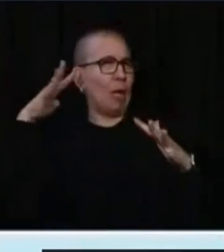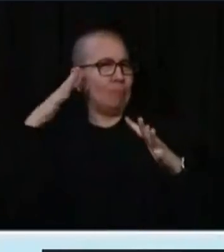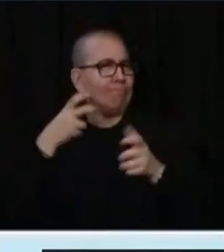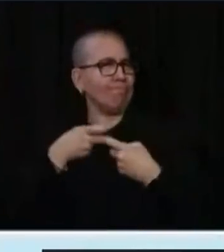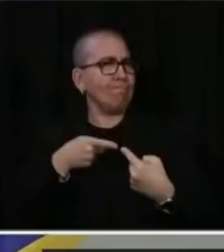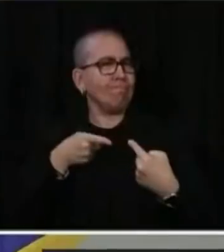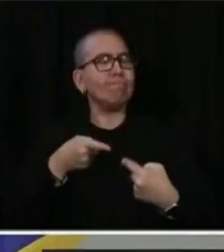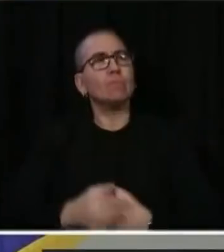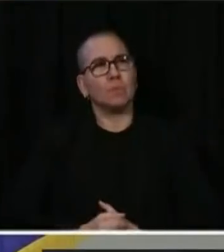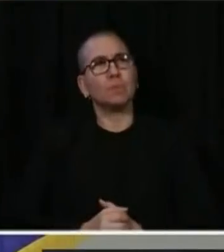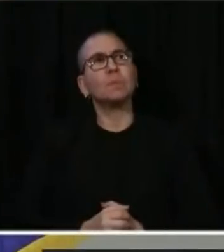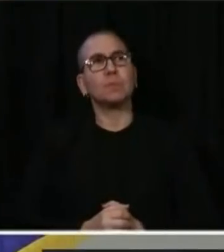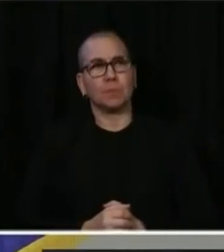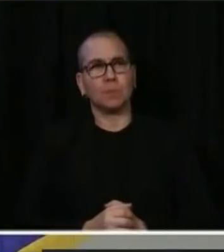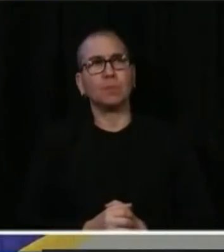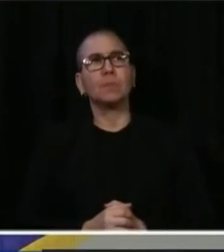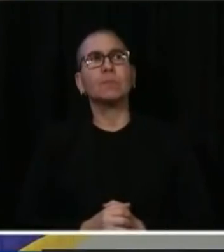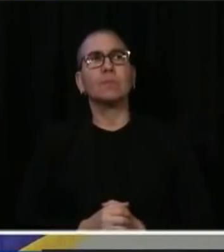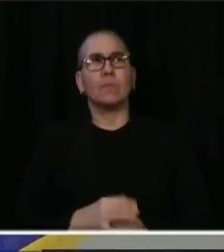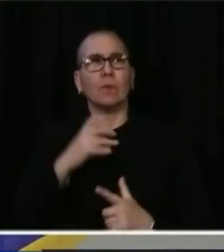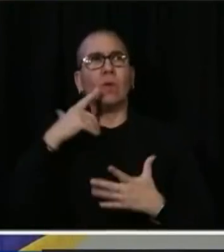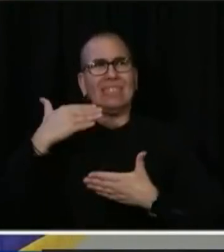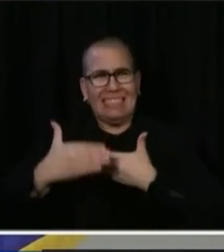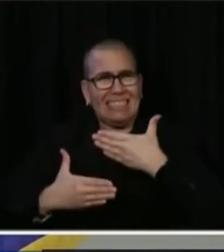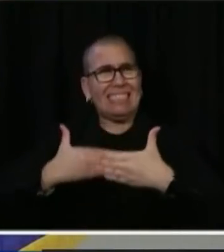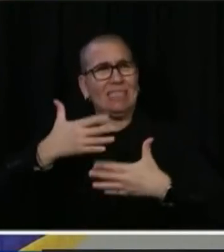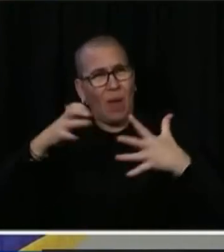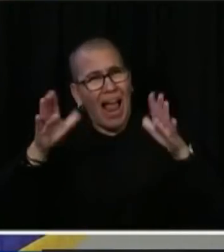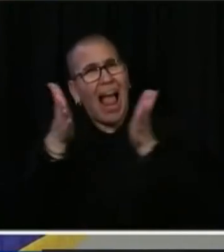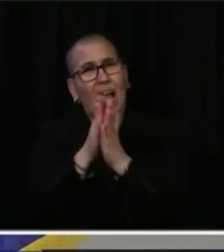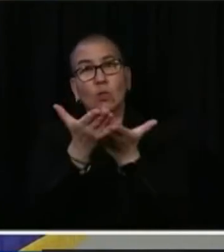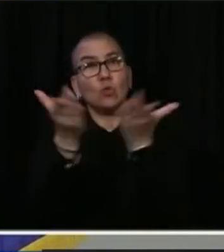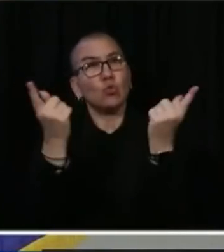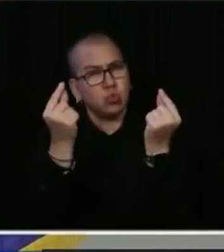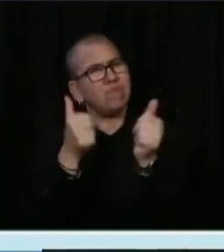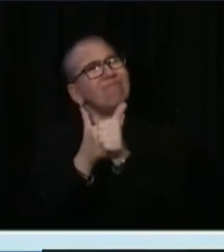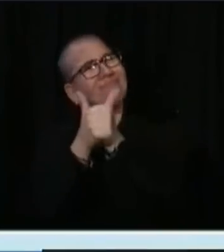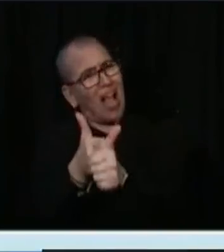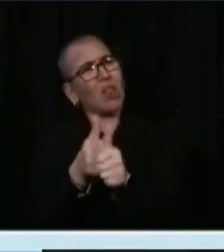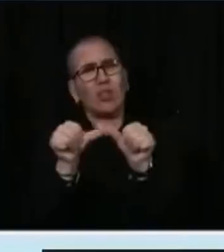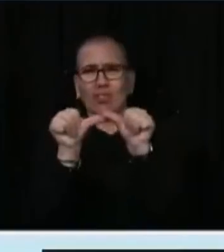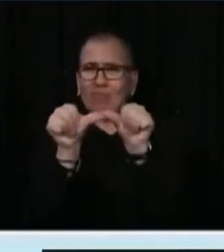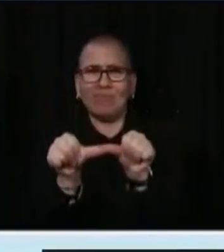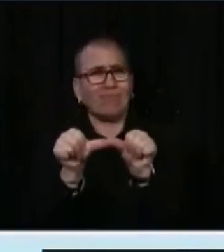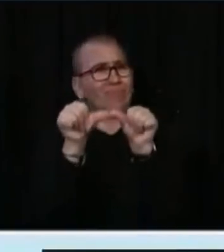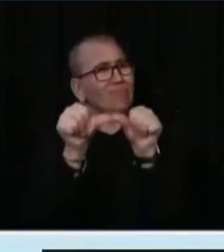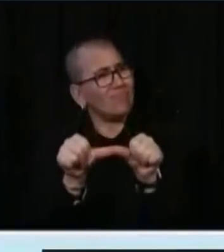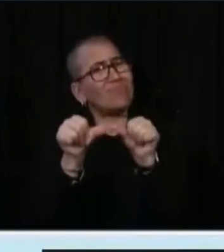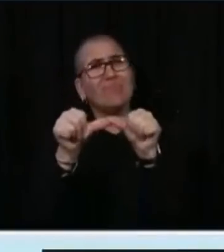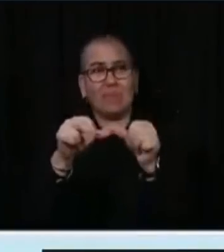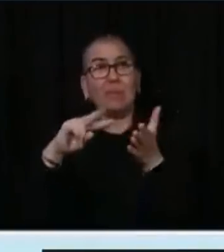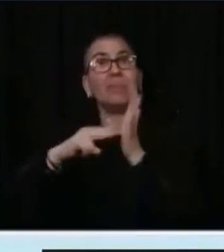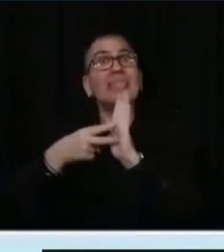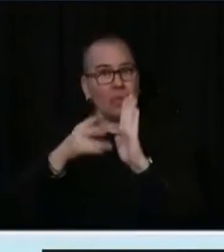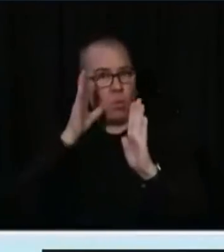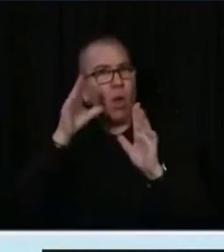WE HAVE 22 DAYS AND WE HAVE A VACCINATION PACE THAT MUST STAY AS HIGH AT AGES AND THE HOPE IS THAT AFTER YOU LISTEN TO THIS,